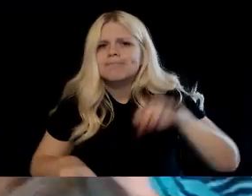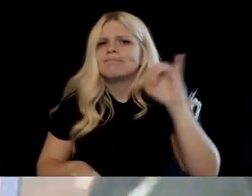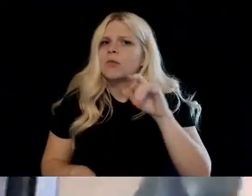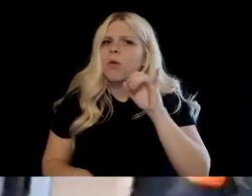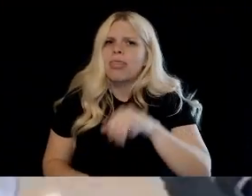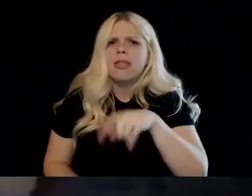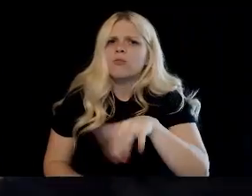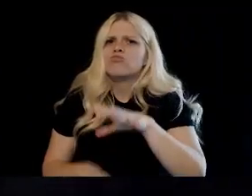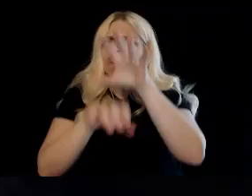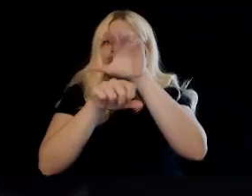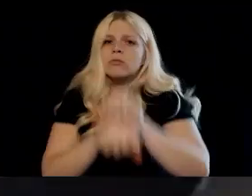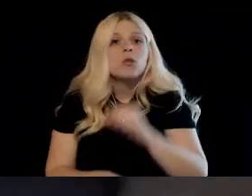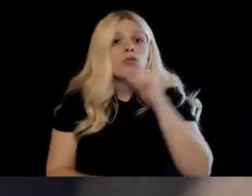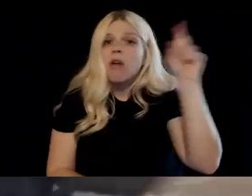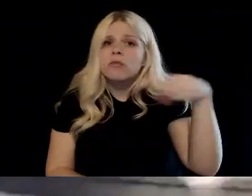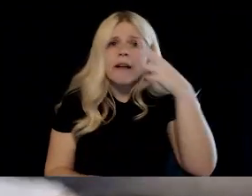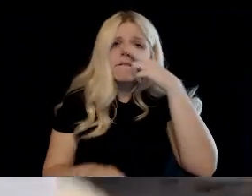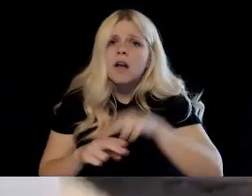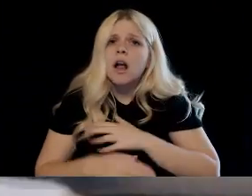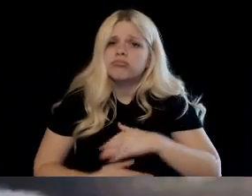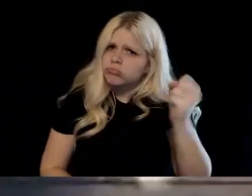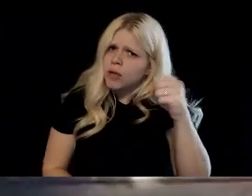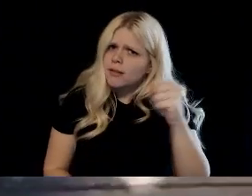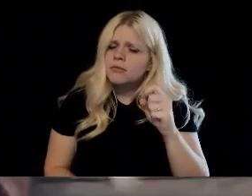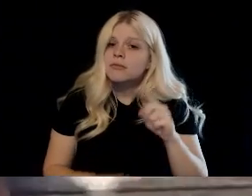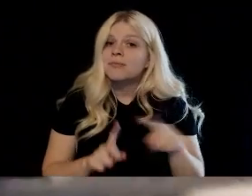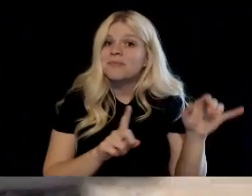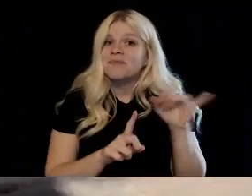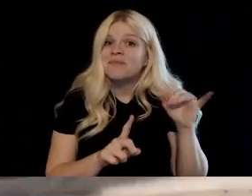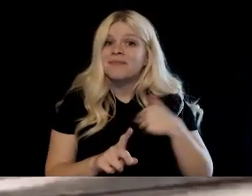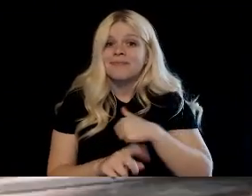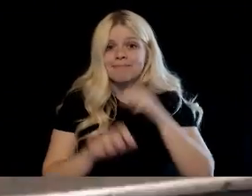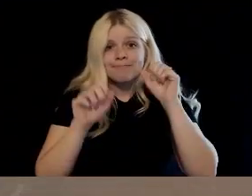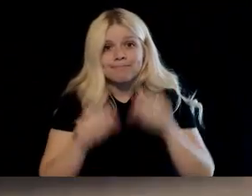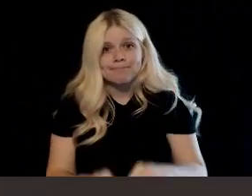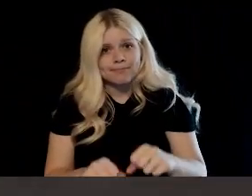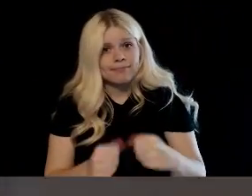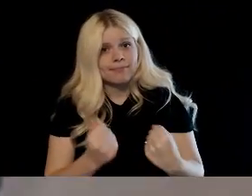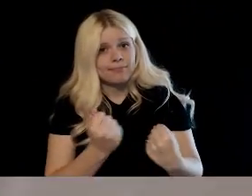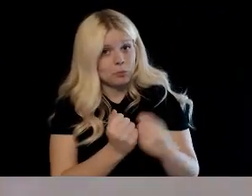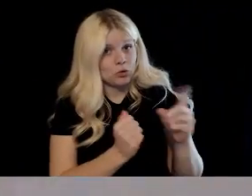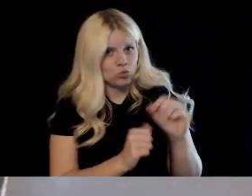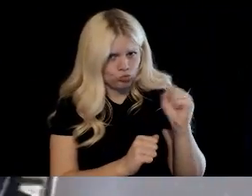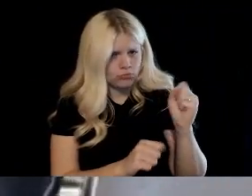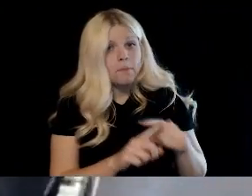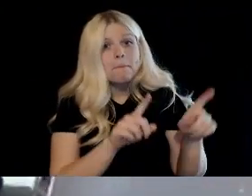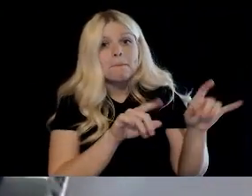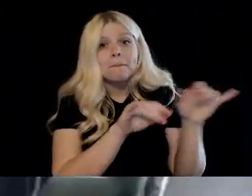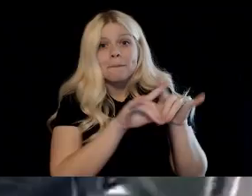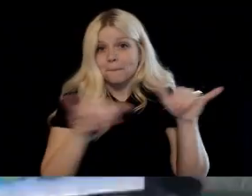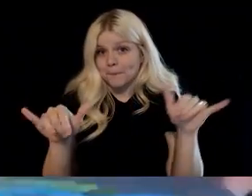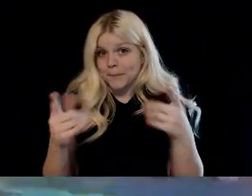Erica: So, not only is it fun, we can use it as a way to support the zoo, and then it's a way for us to get up close and build trust with the animals.